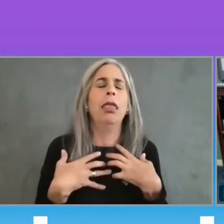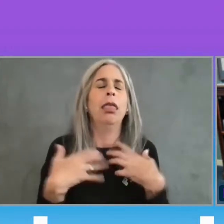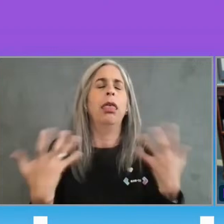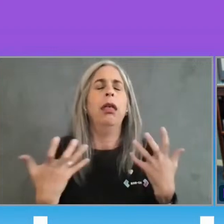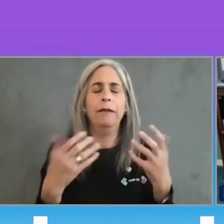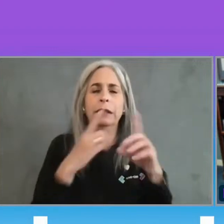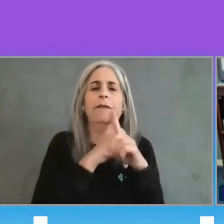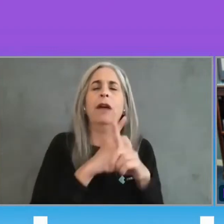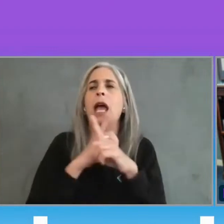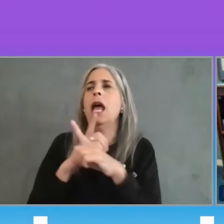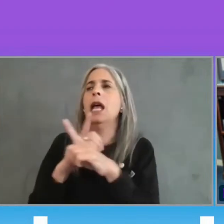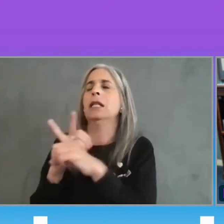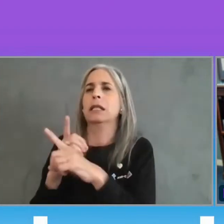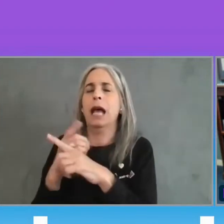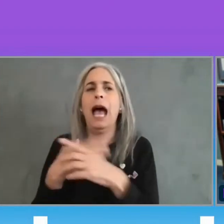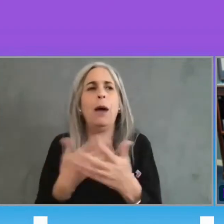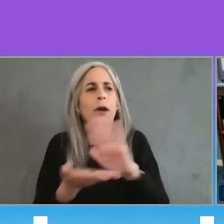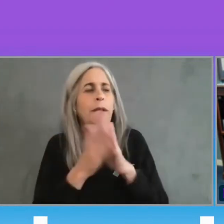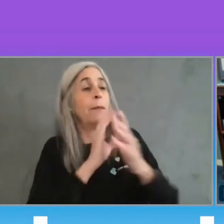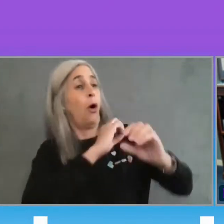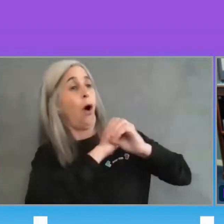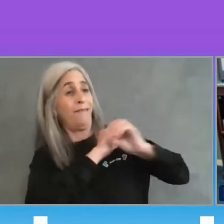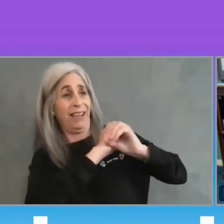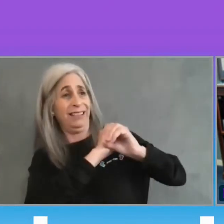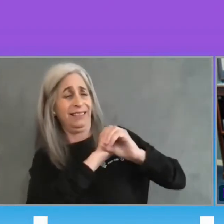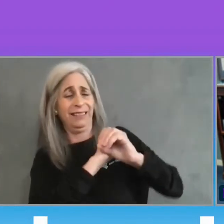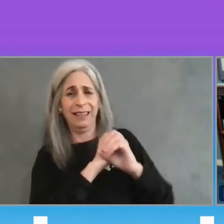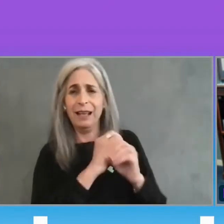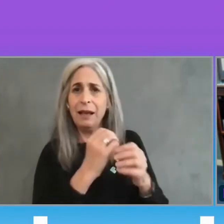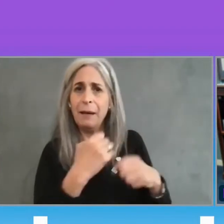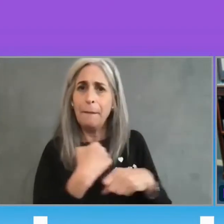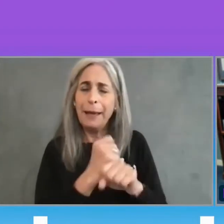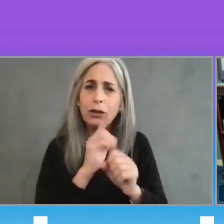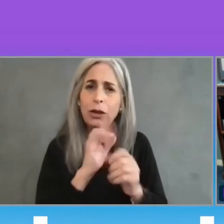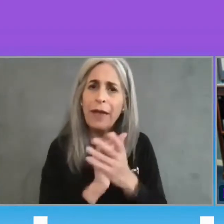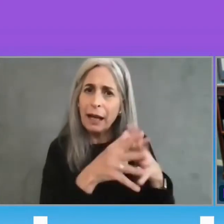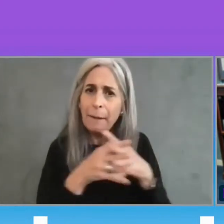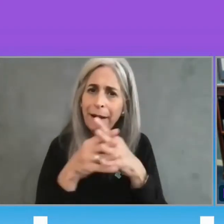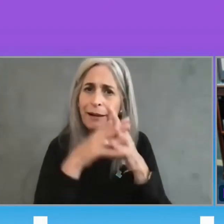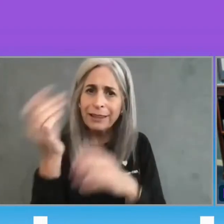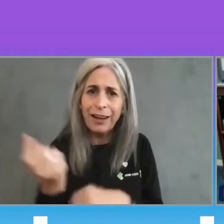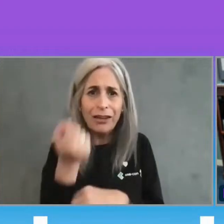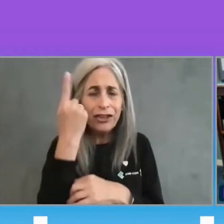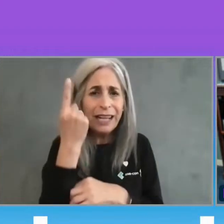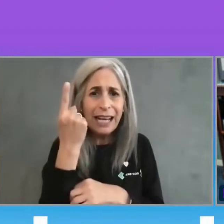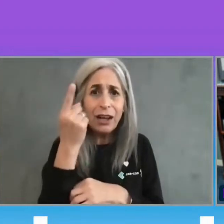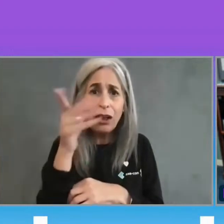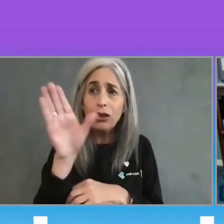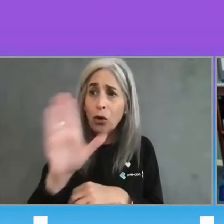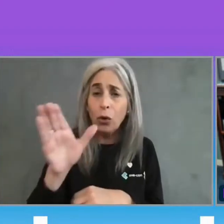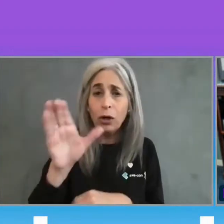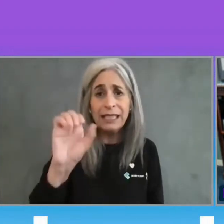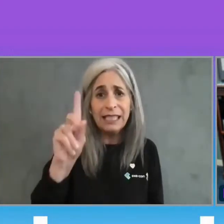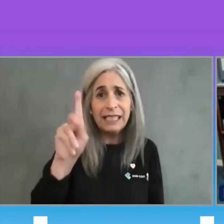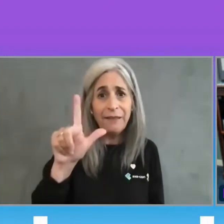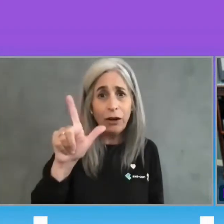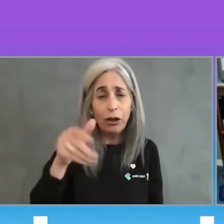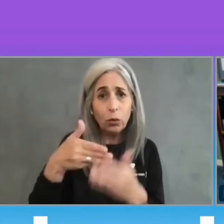defense on the Ada. I want to go on offense. Right. And we need to make sure that Americans understand that these are civil